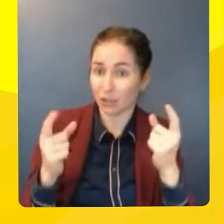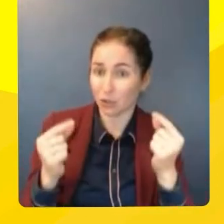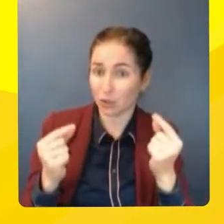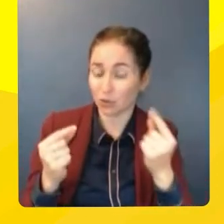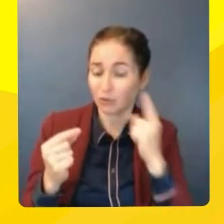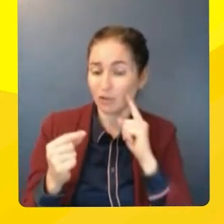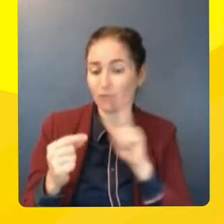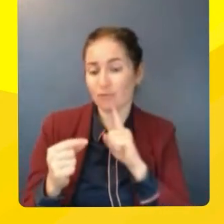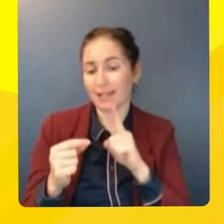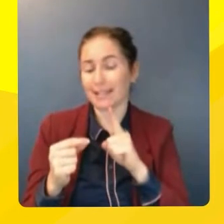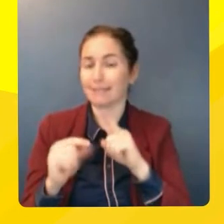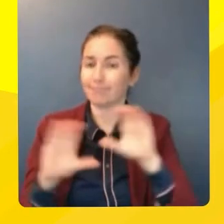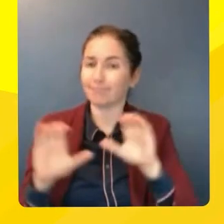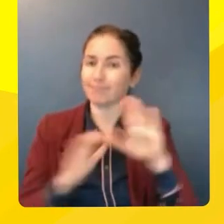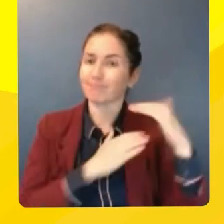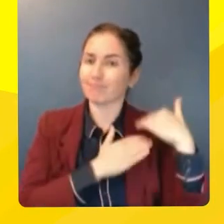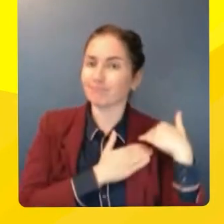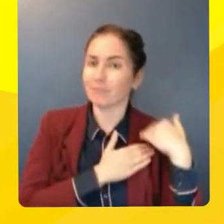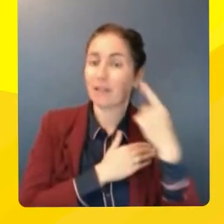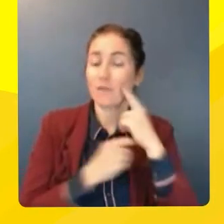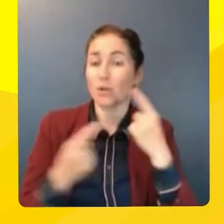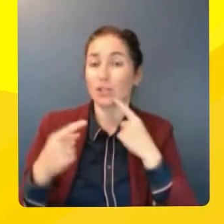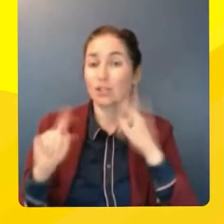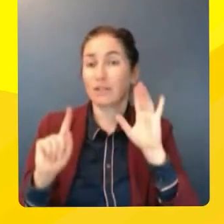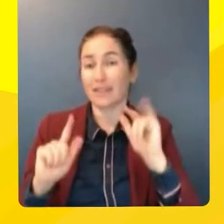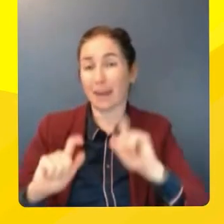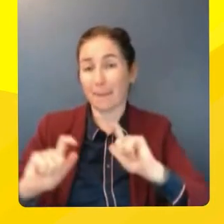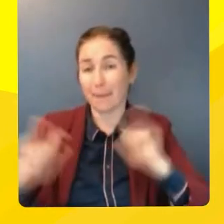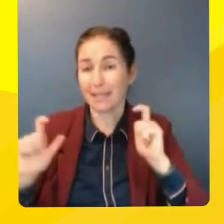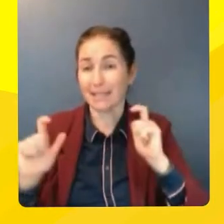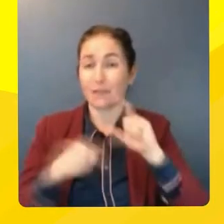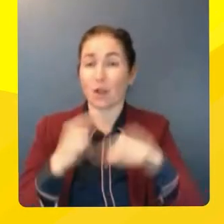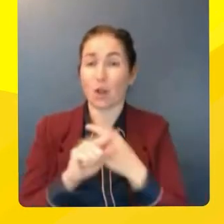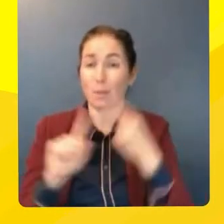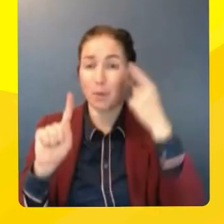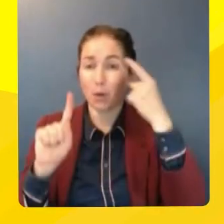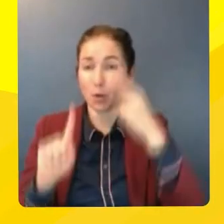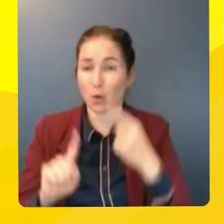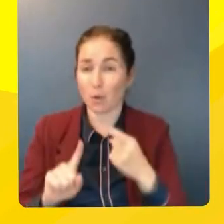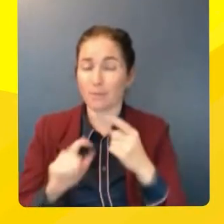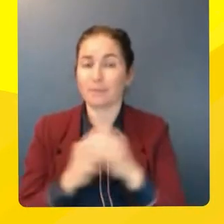weight in achieving that massive global goal for a massive global organization.